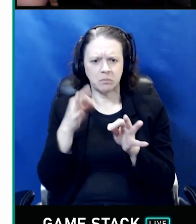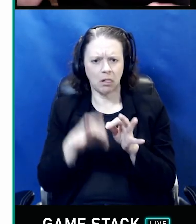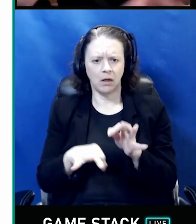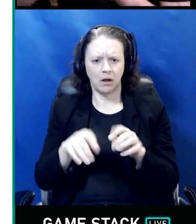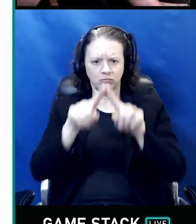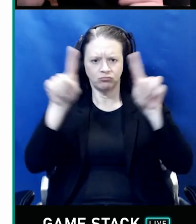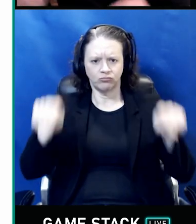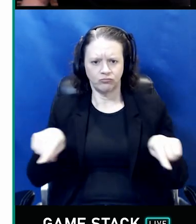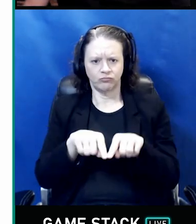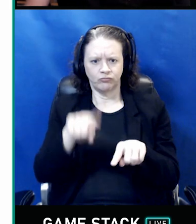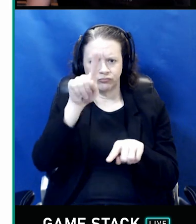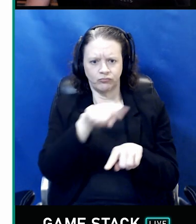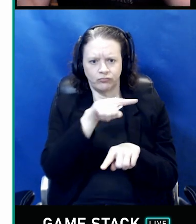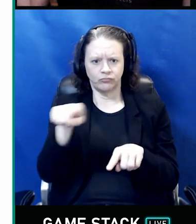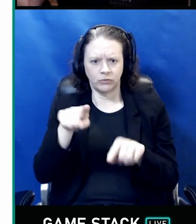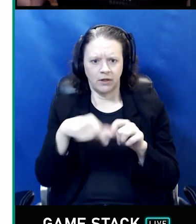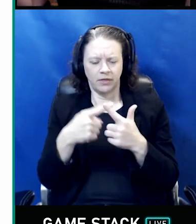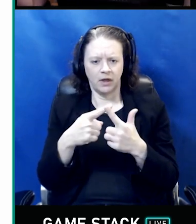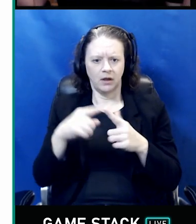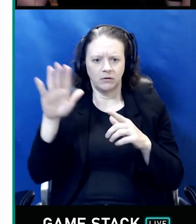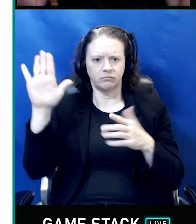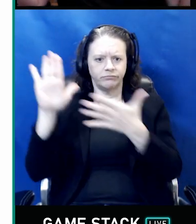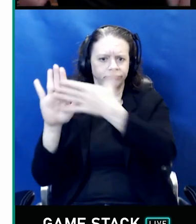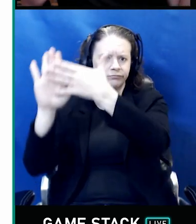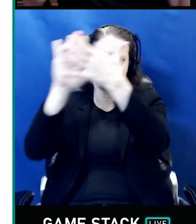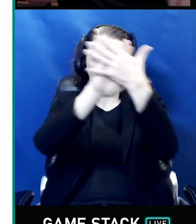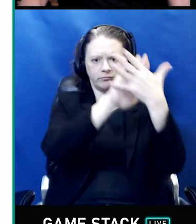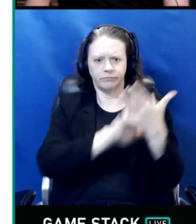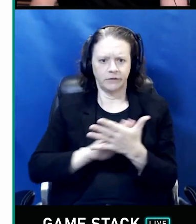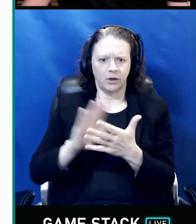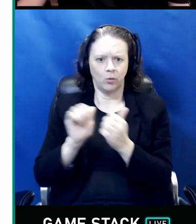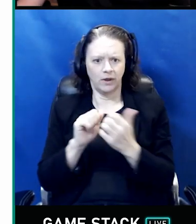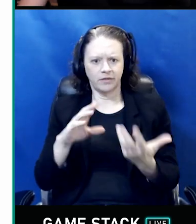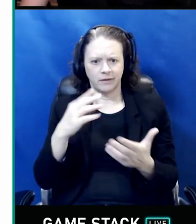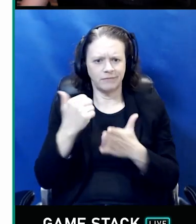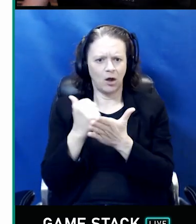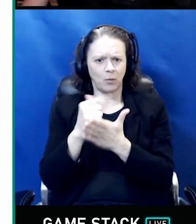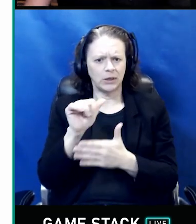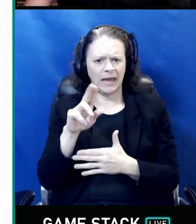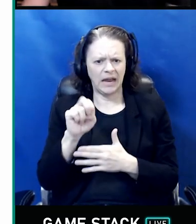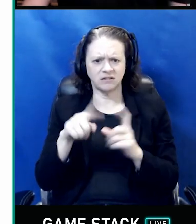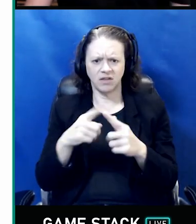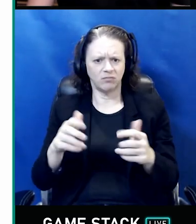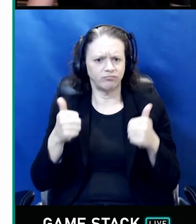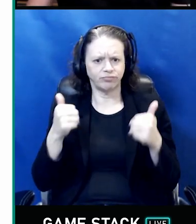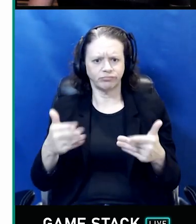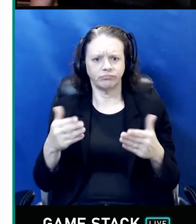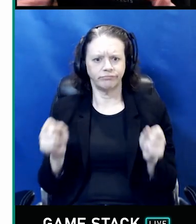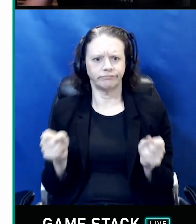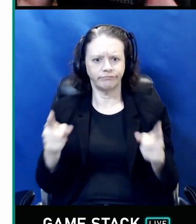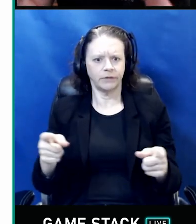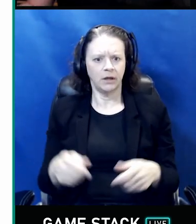You fill in the gaps with helper lanes and you're good to go. With compute shaders, you don't have a render target,